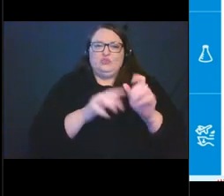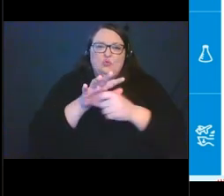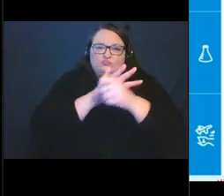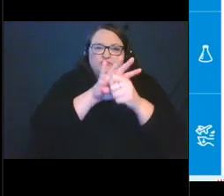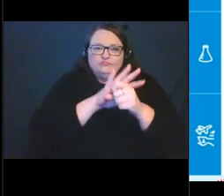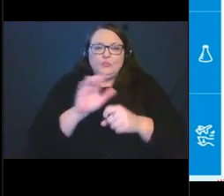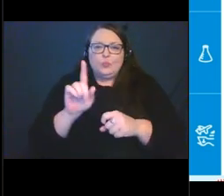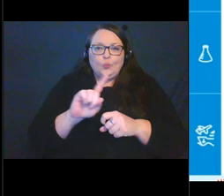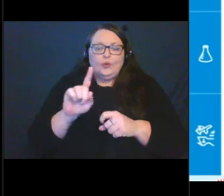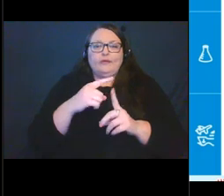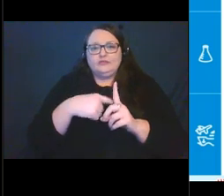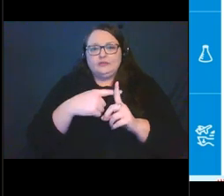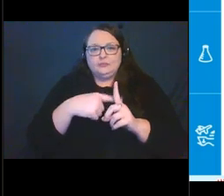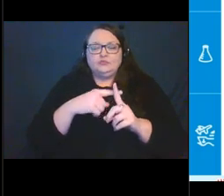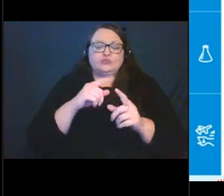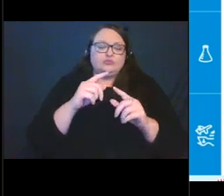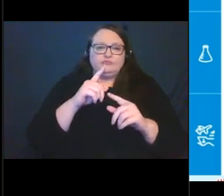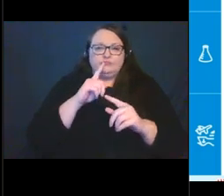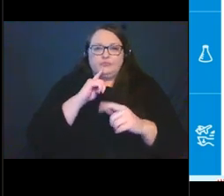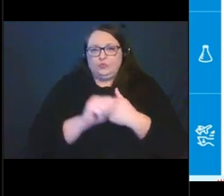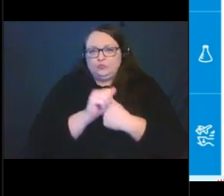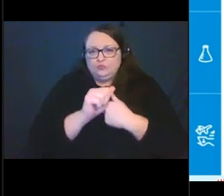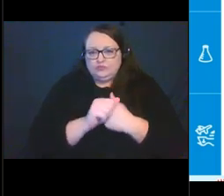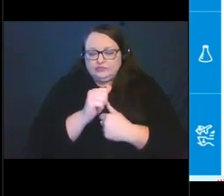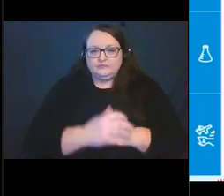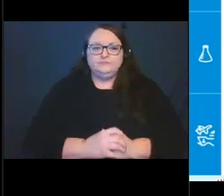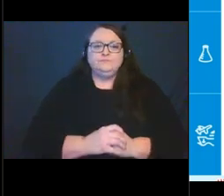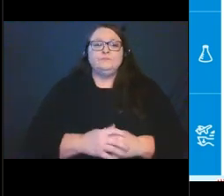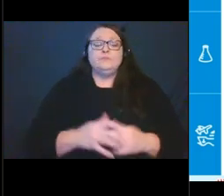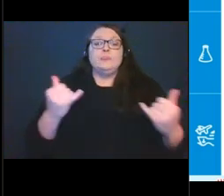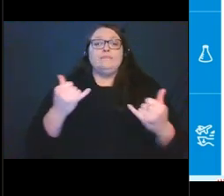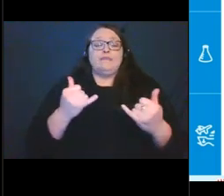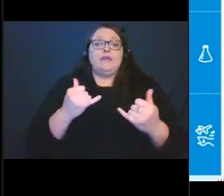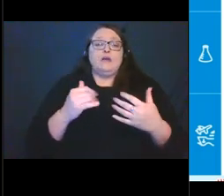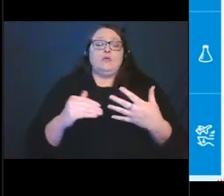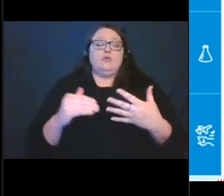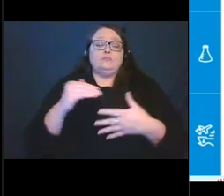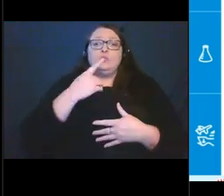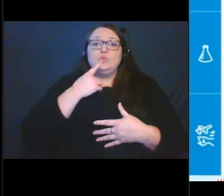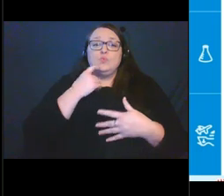the red or major level. This is done again using data in partnership with the CDC. If you look